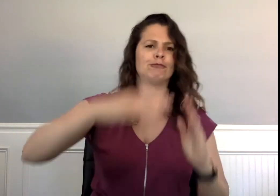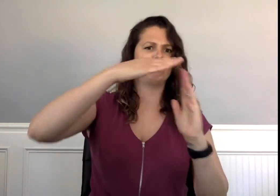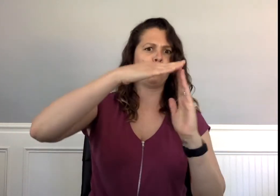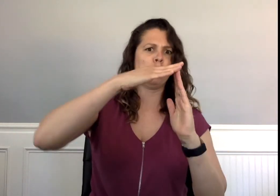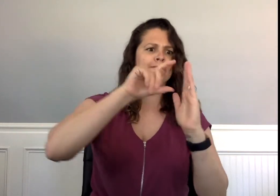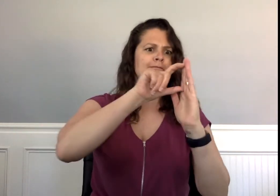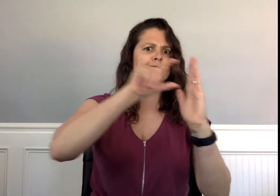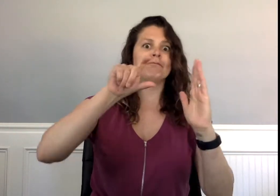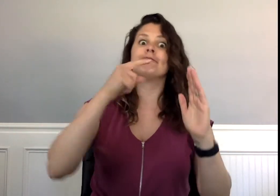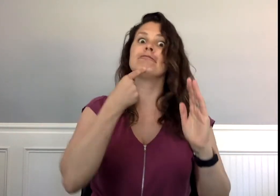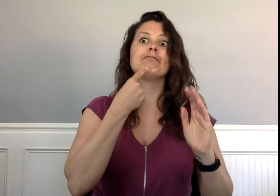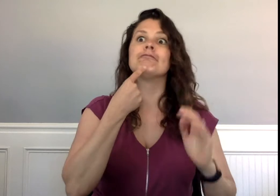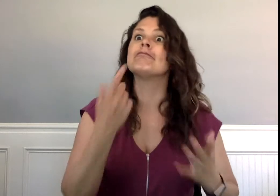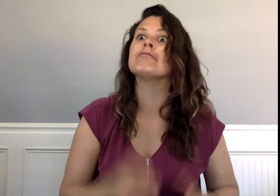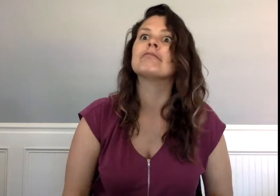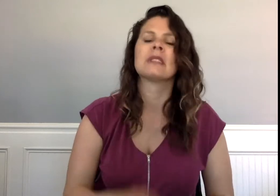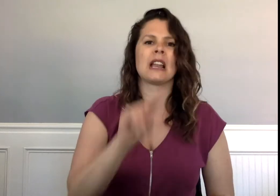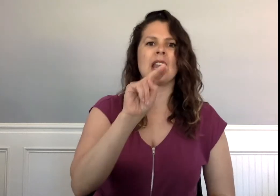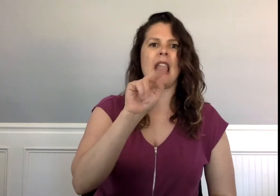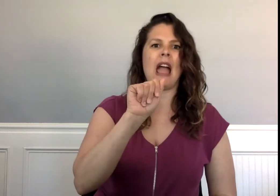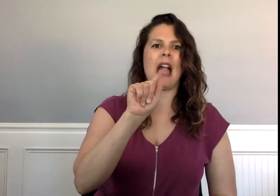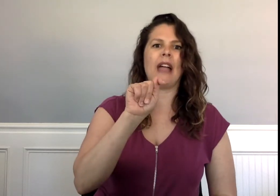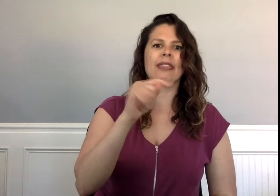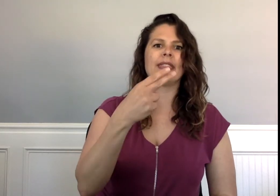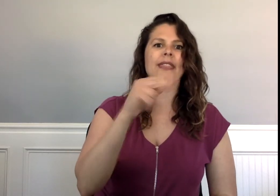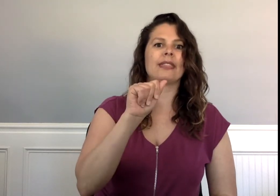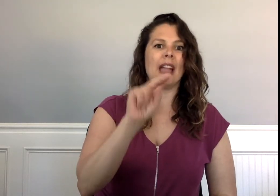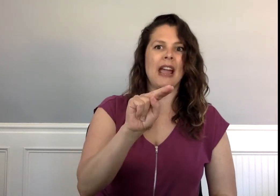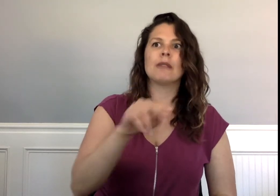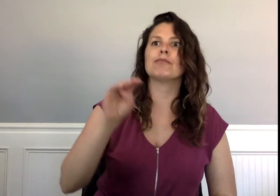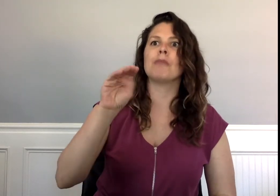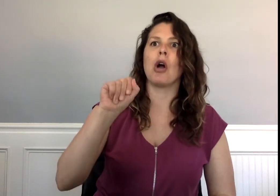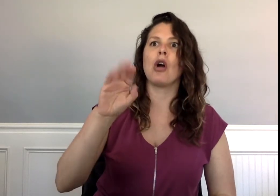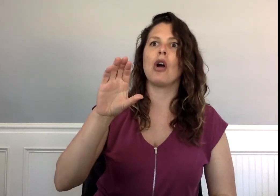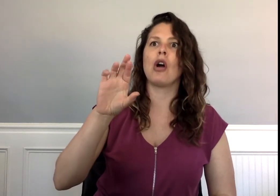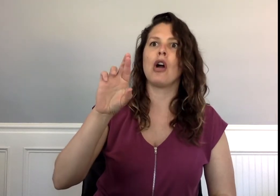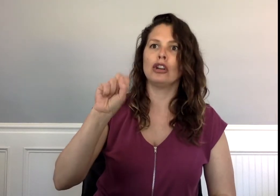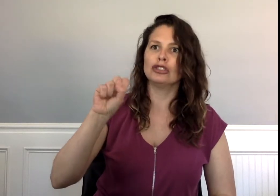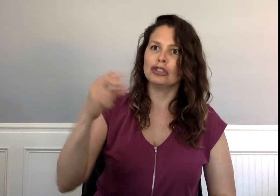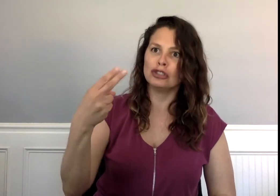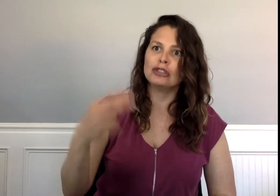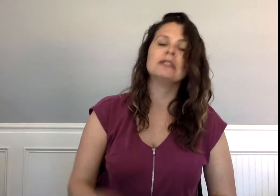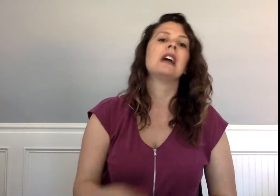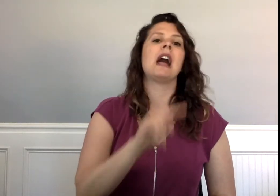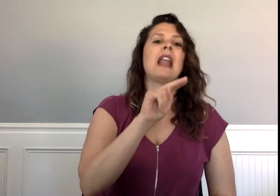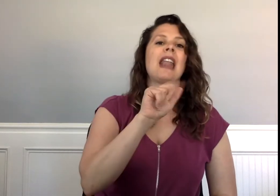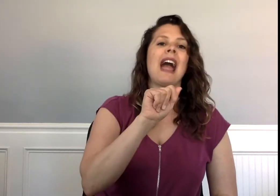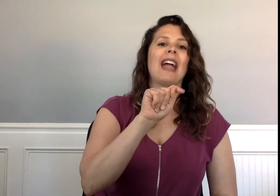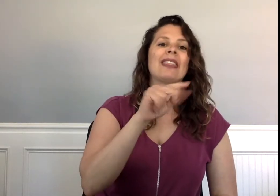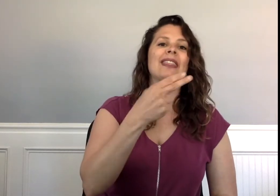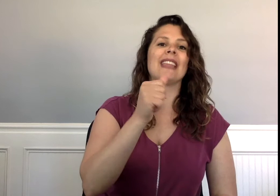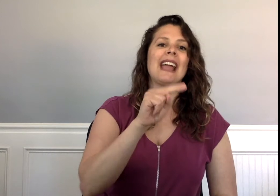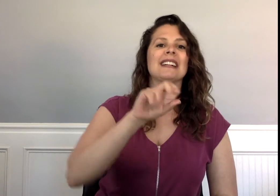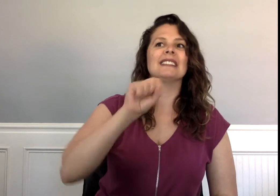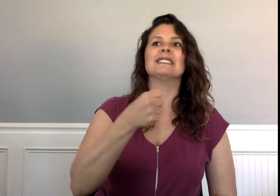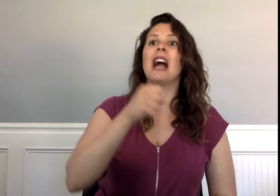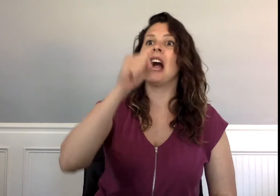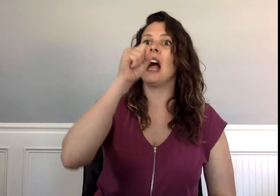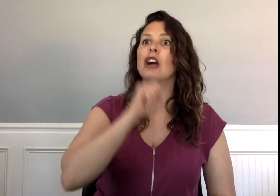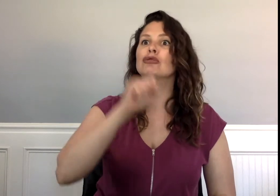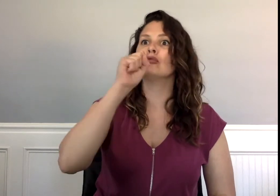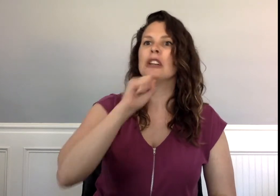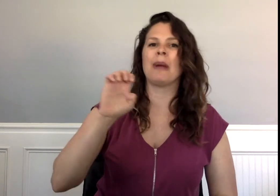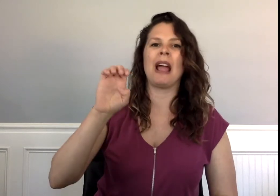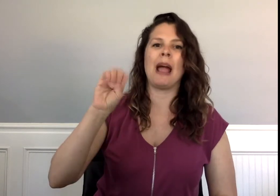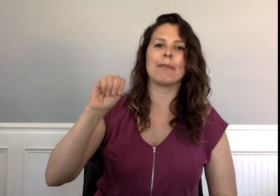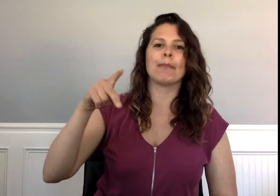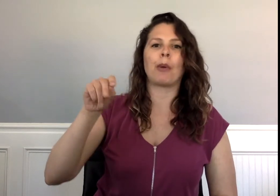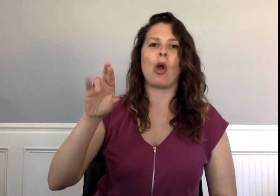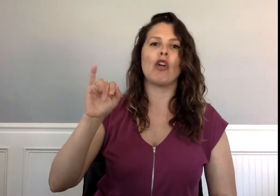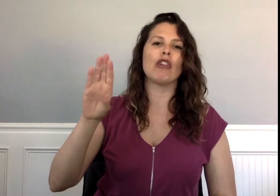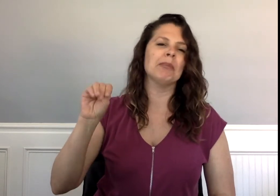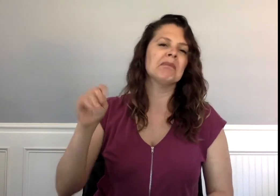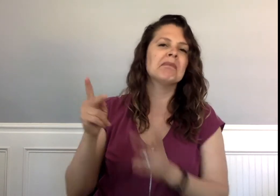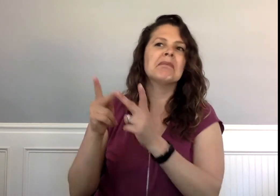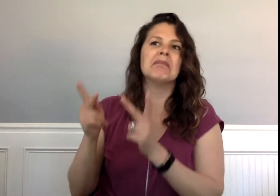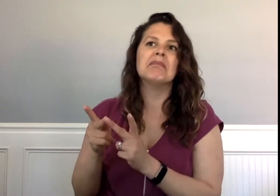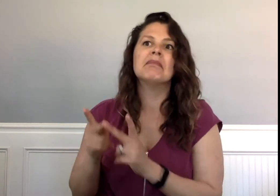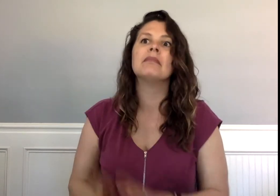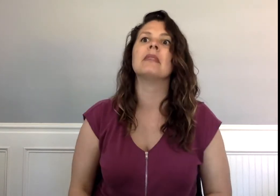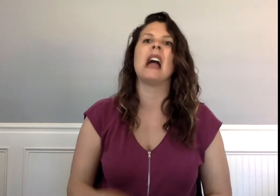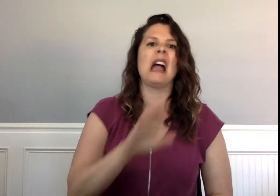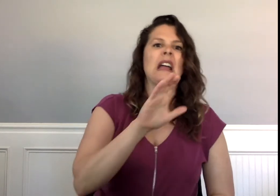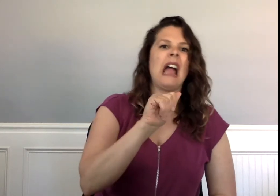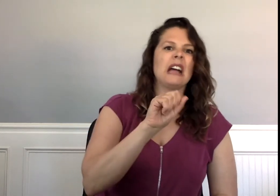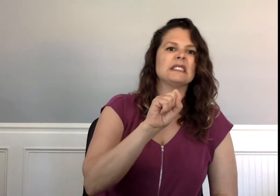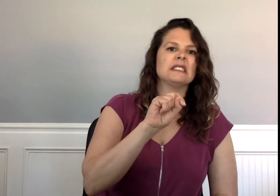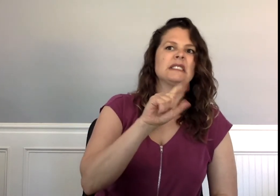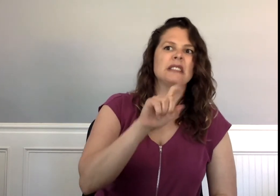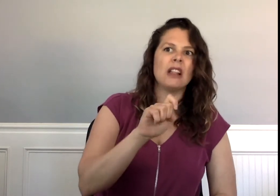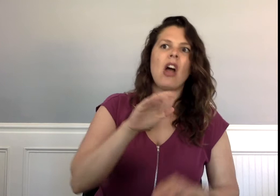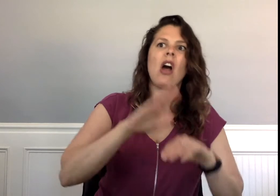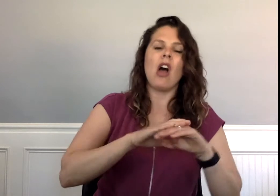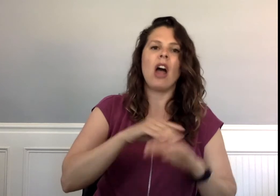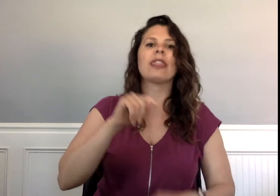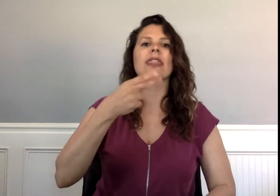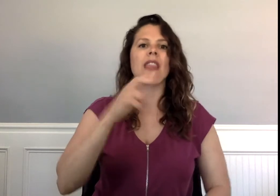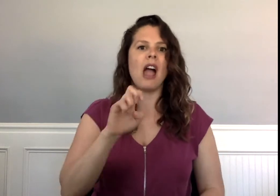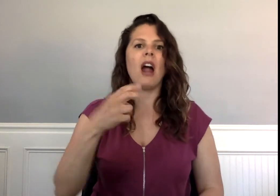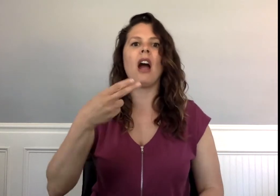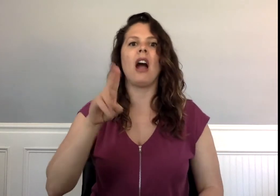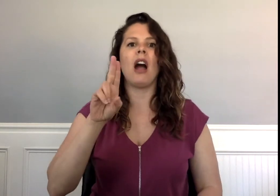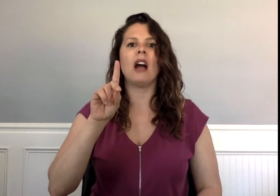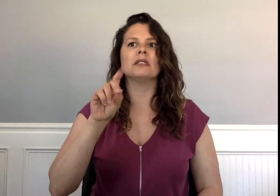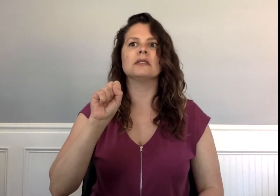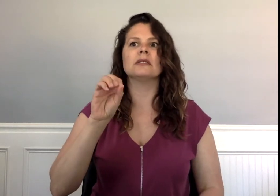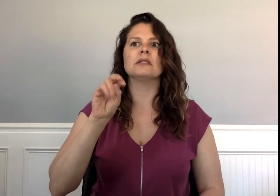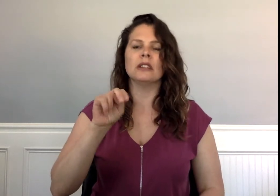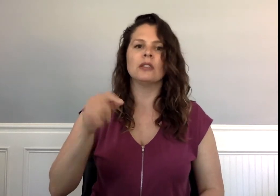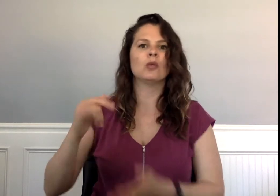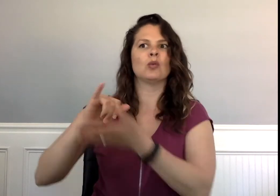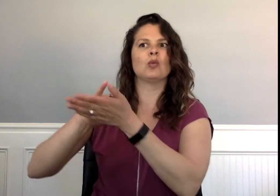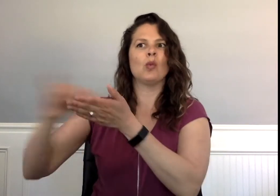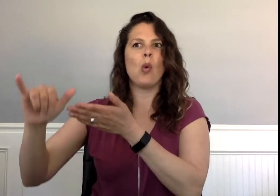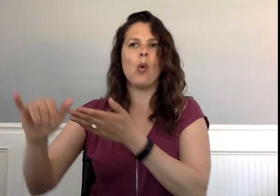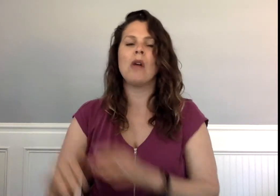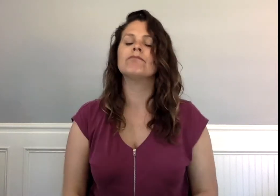On the top corner: "Nathan Marsh, Nathan’s Ice Cream Emporium, Castle-on-the-Hudson, NY"